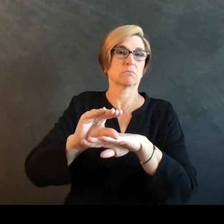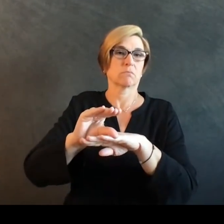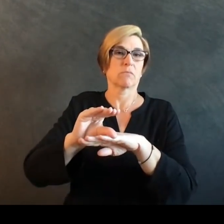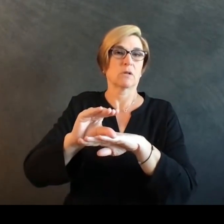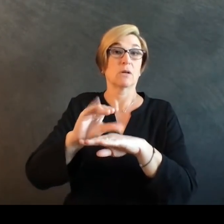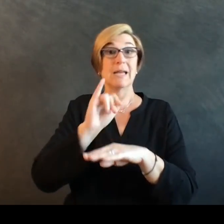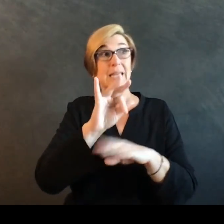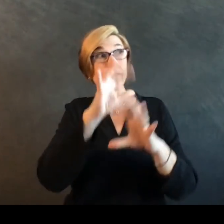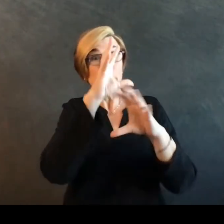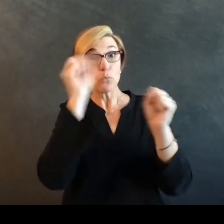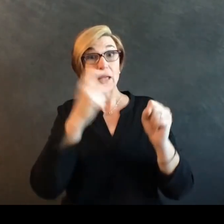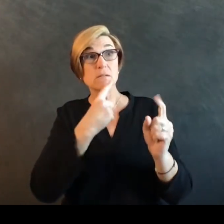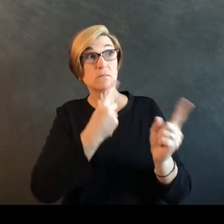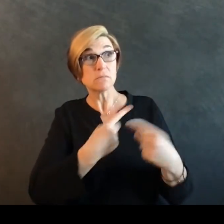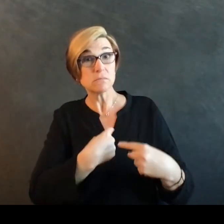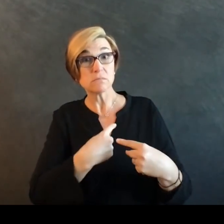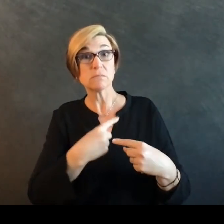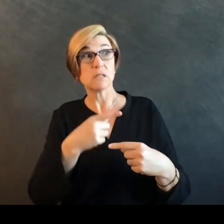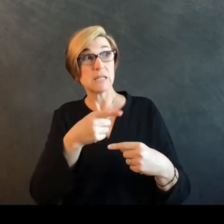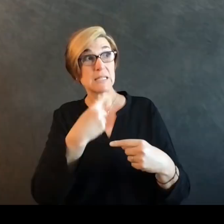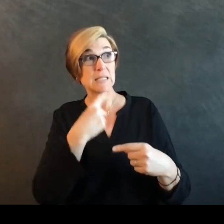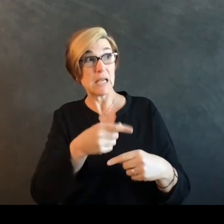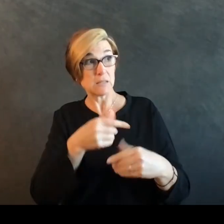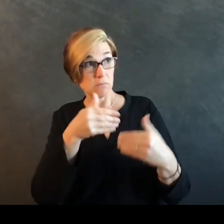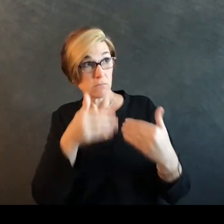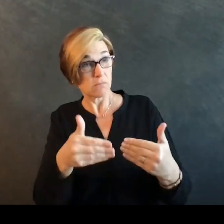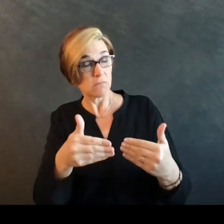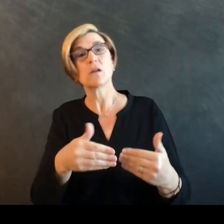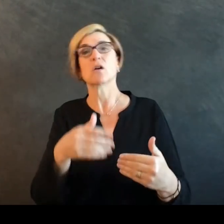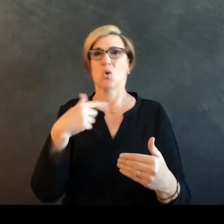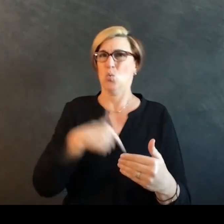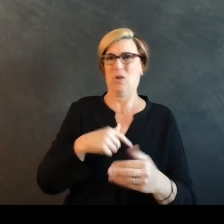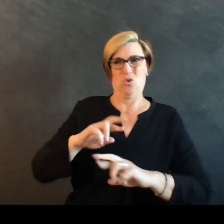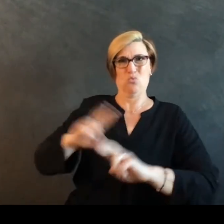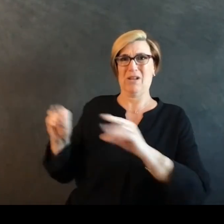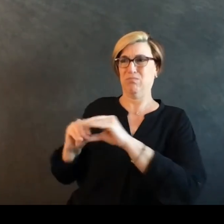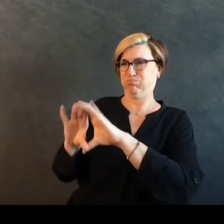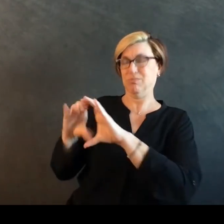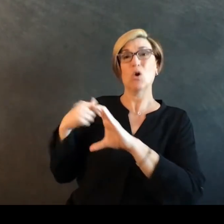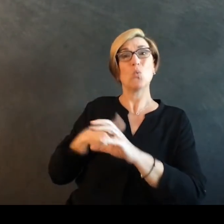we're gonna have a ton of liquidity we have about six trillion dollars this has